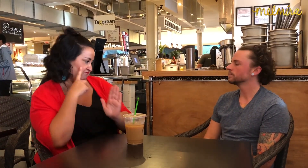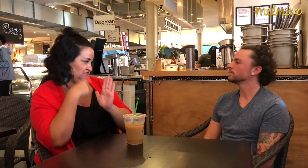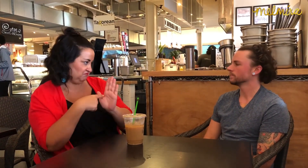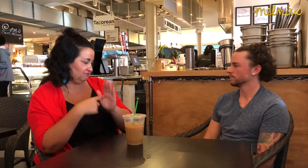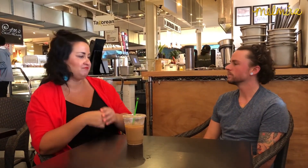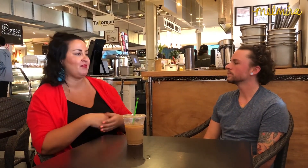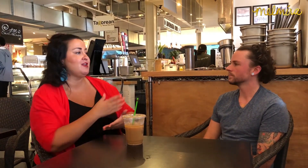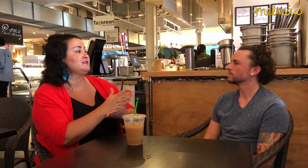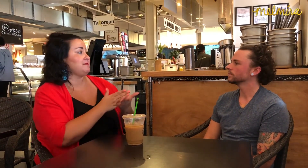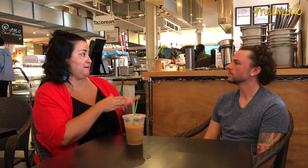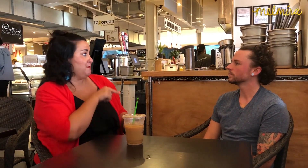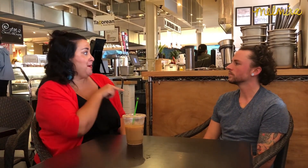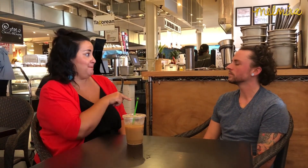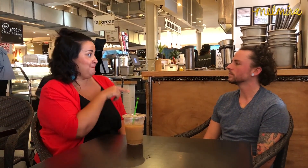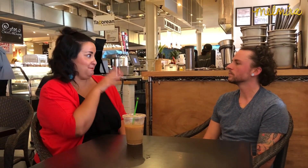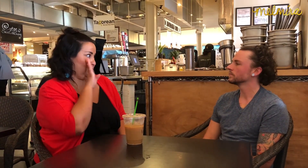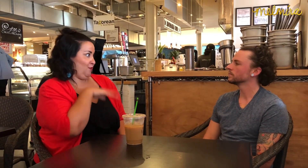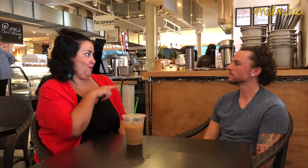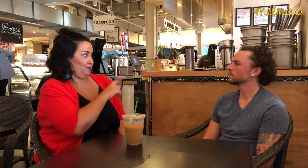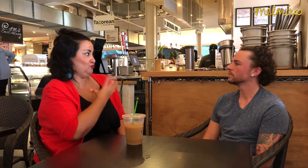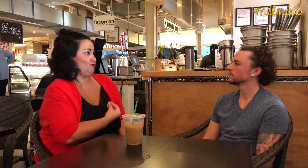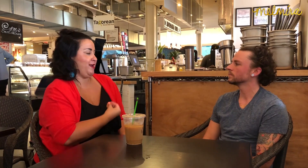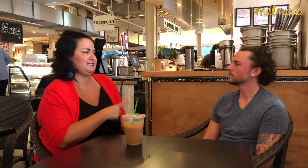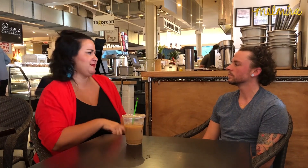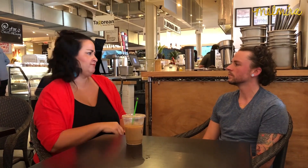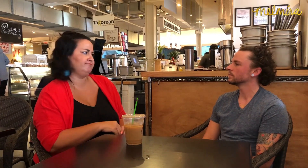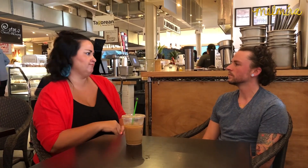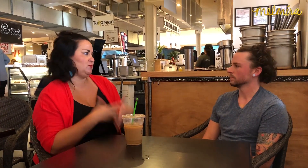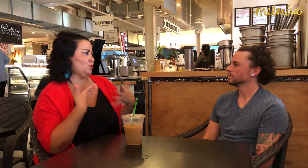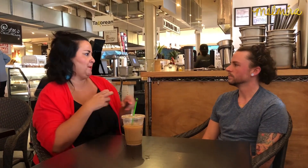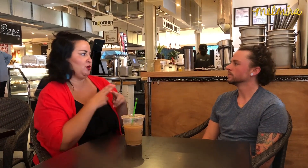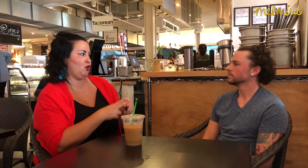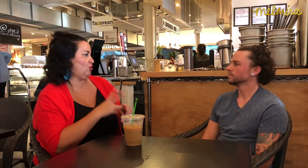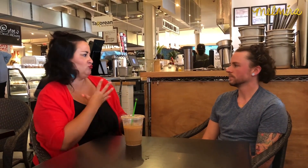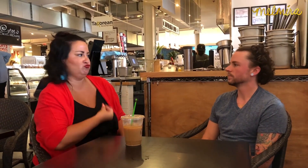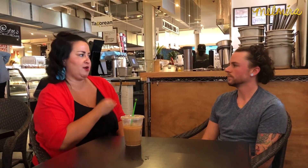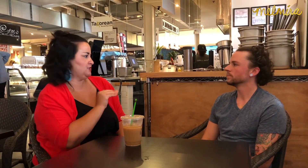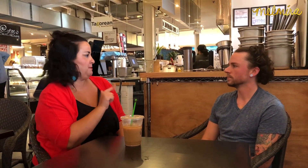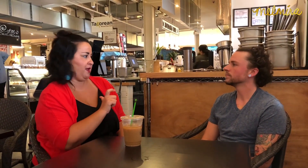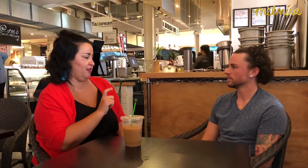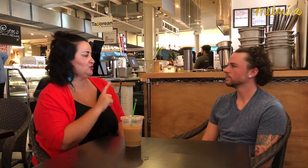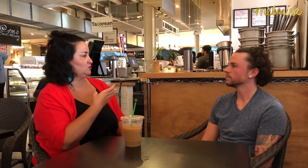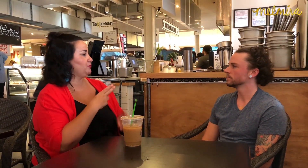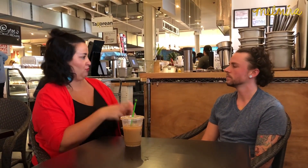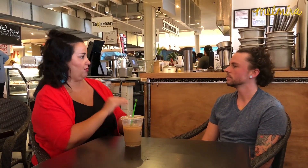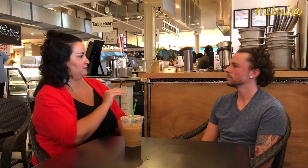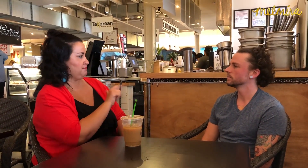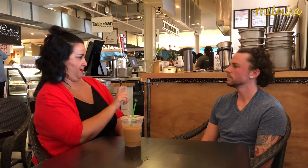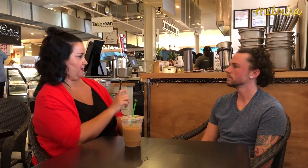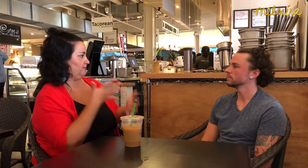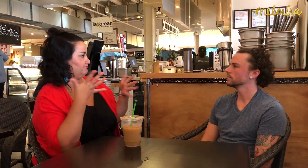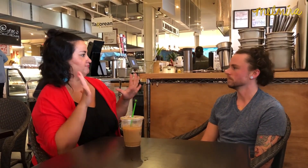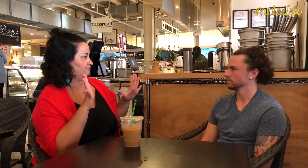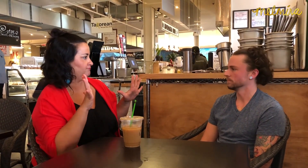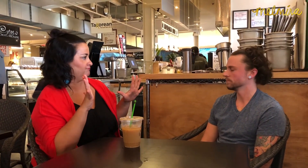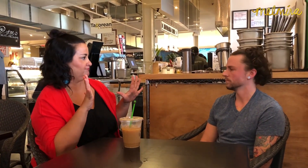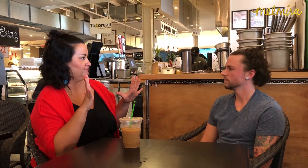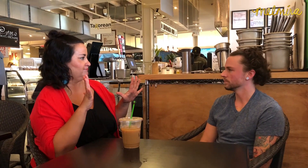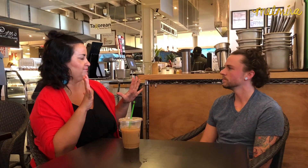just as an example. Then on the other hand you have those who know they are trans but they don't want to be called trans male just male.